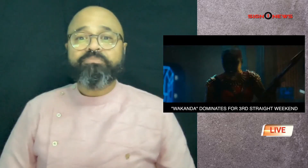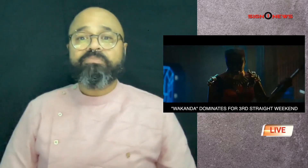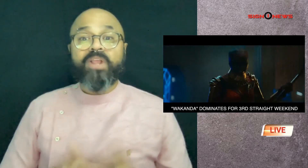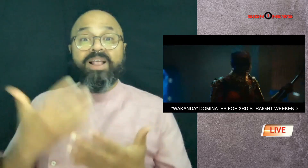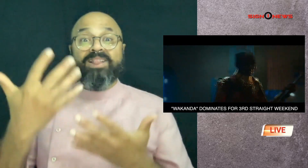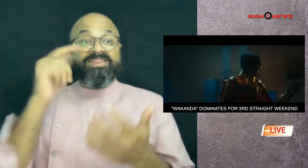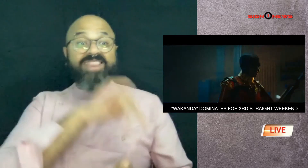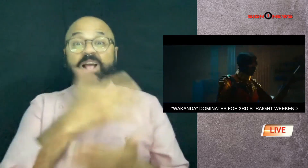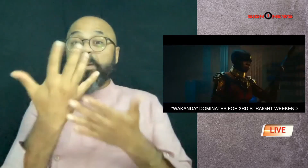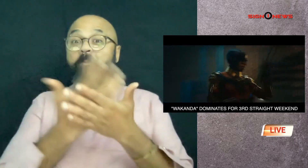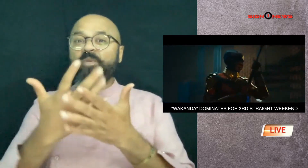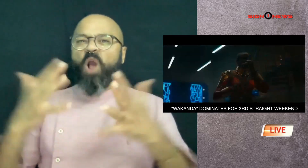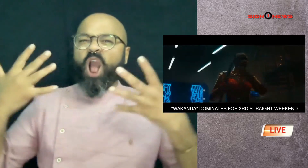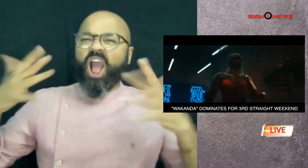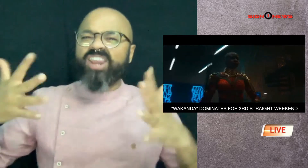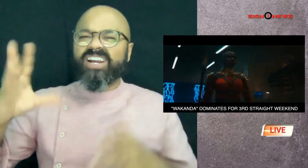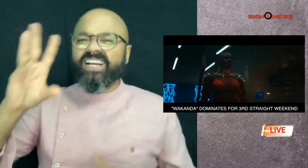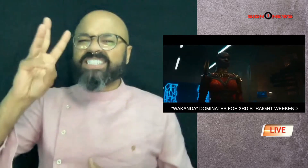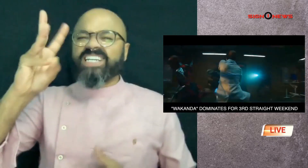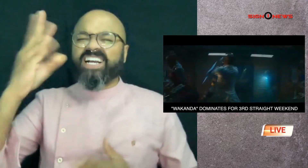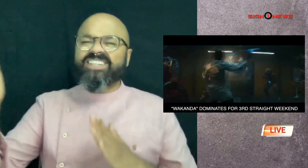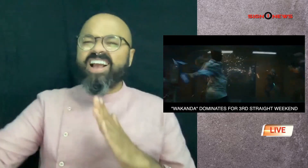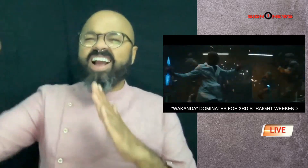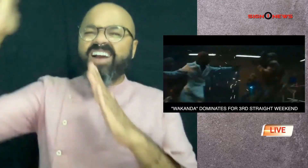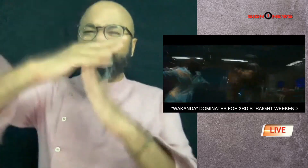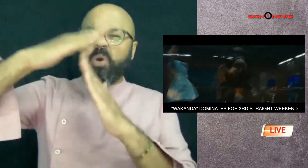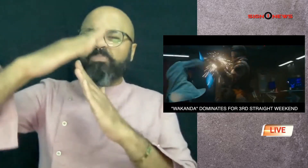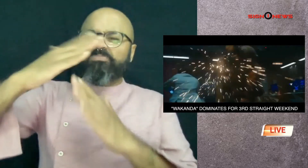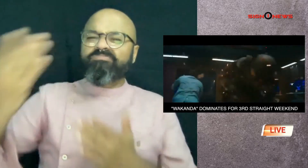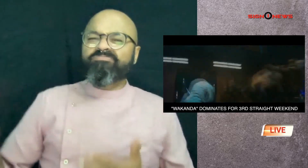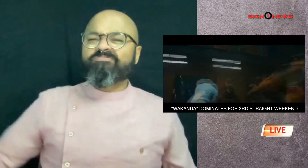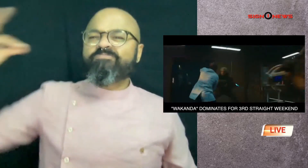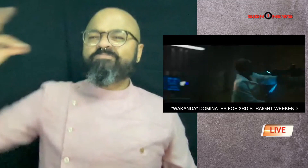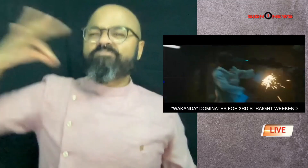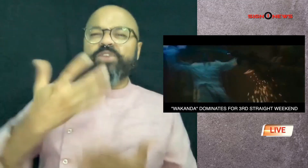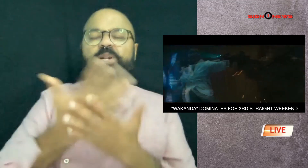the movie is already the sixth highest grossing movie of the year